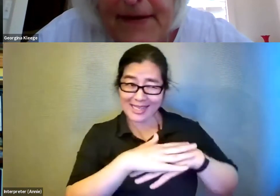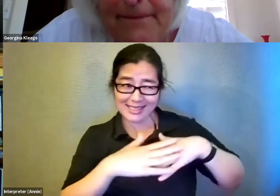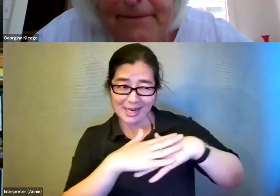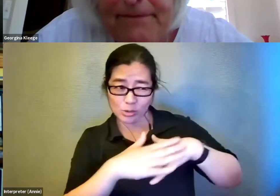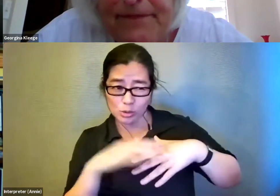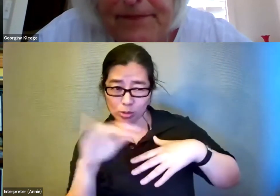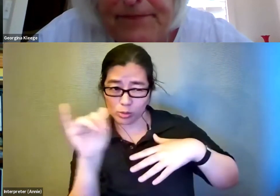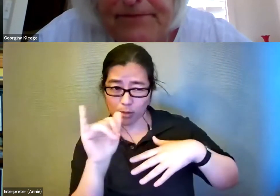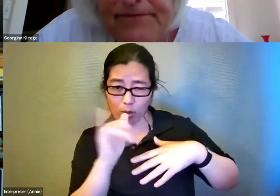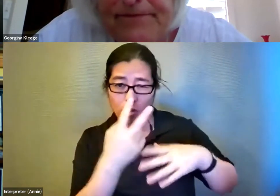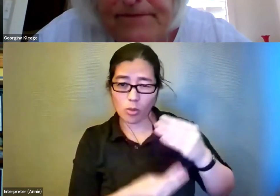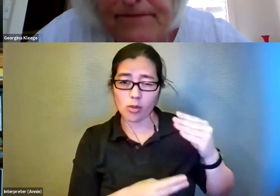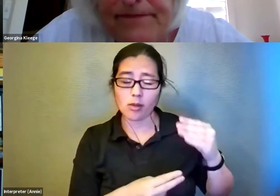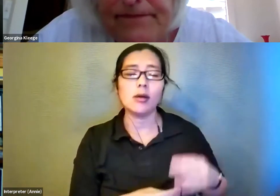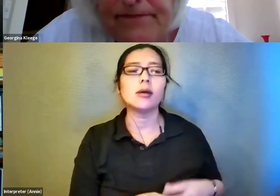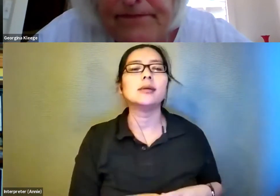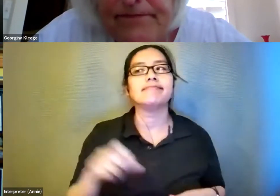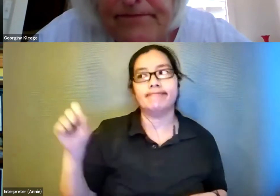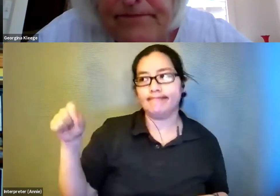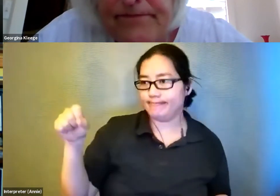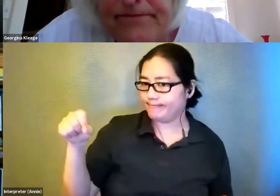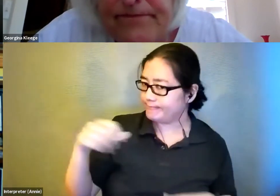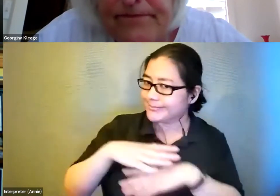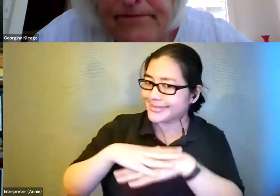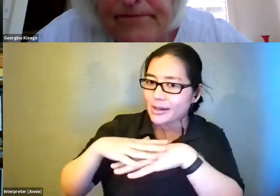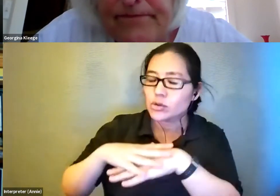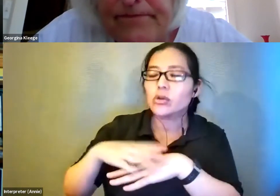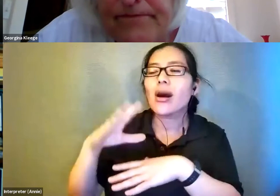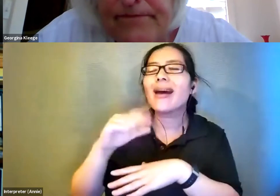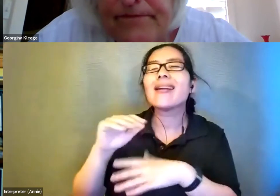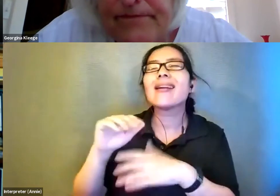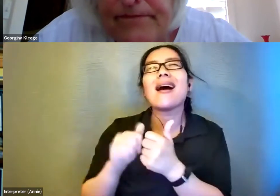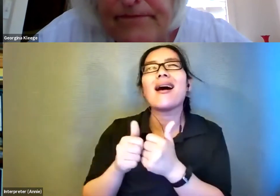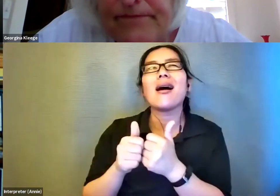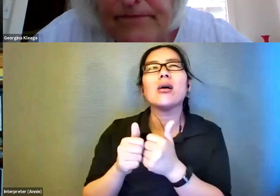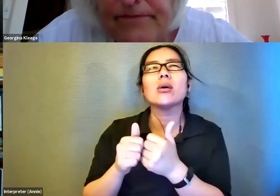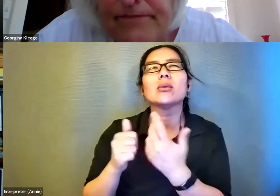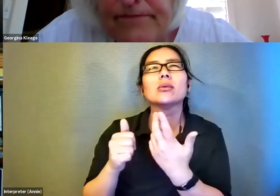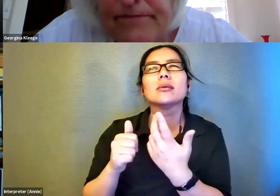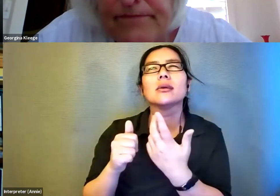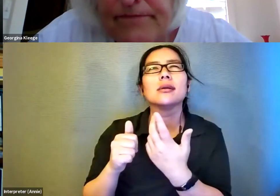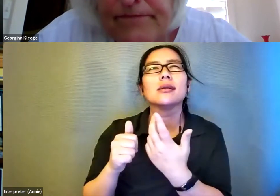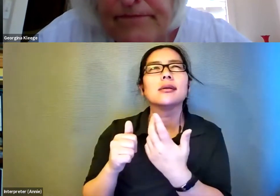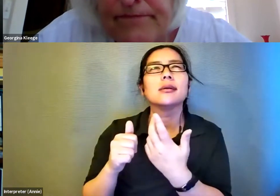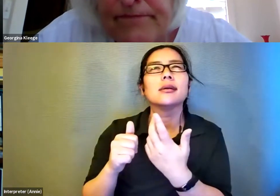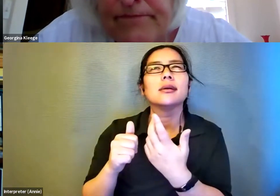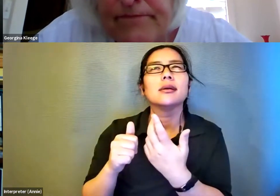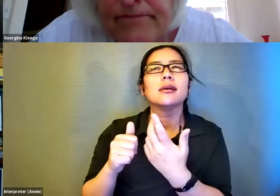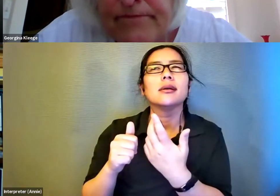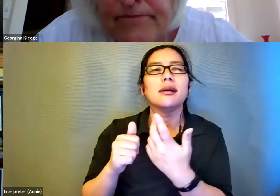and just, you know, and how it's relating to each other. And the form